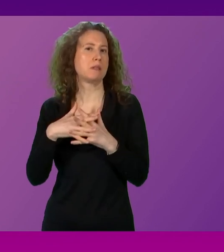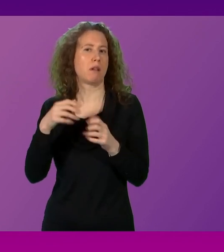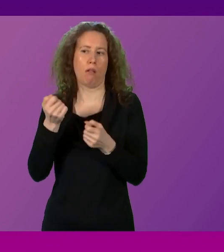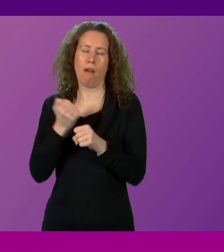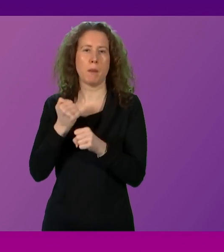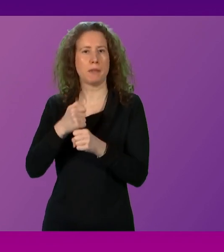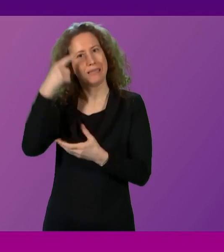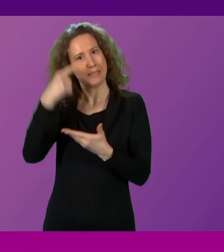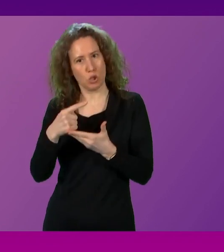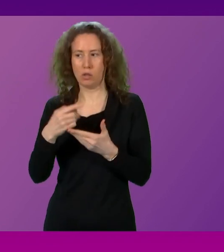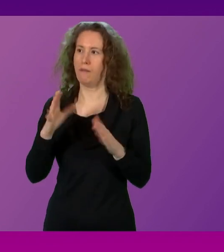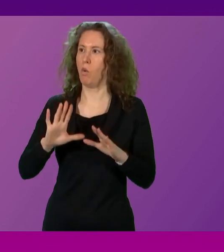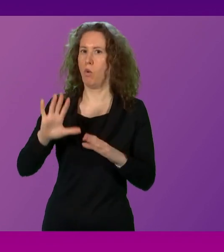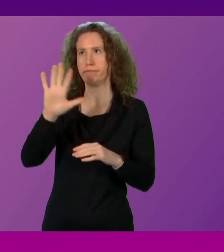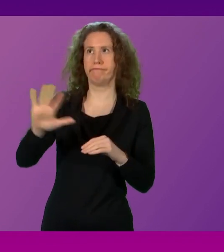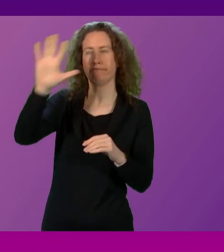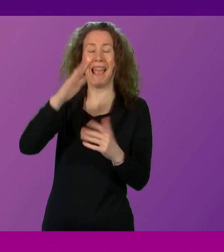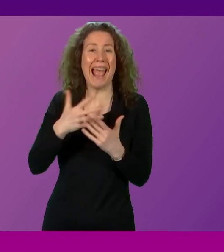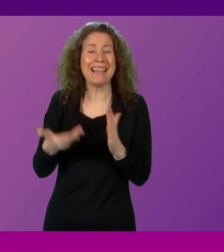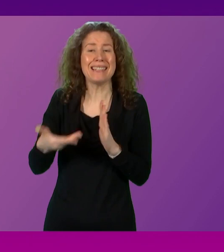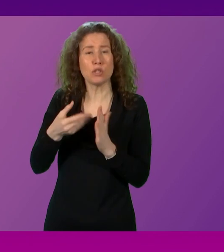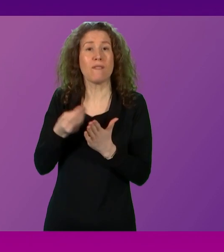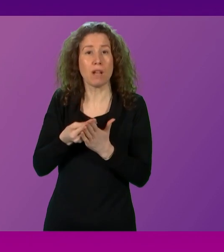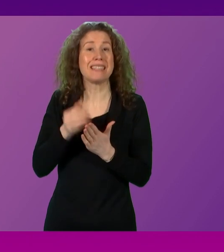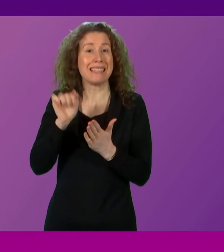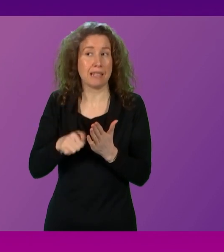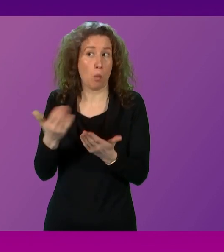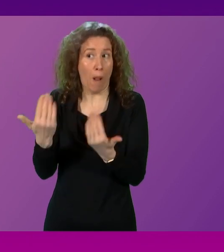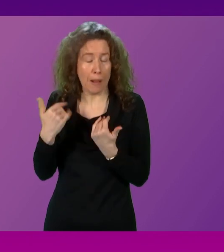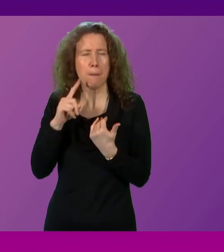Of course, any additional funding is welcome, but that should be devolved through the Barnett